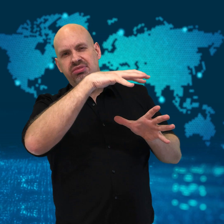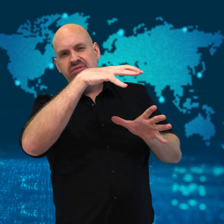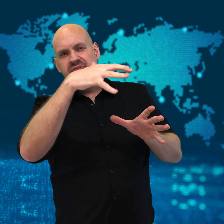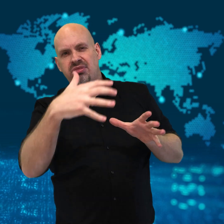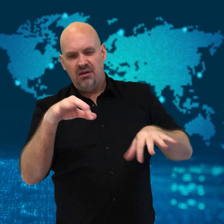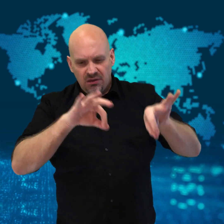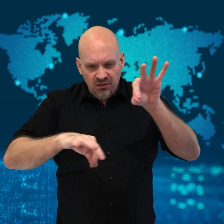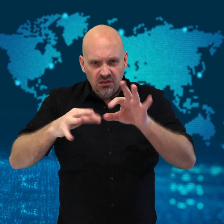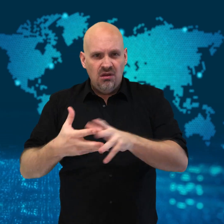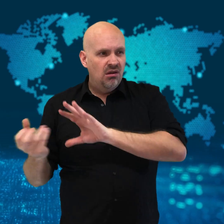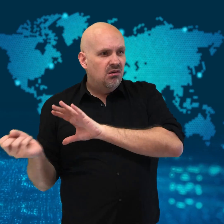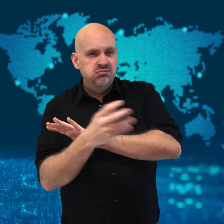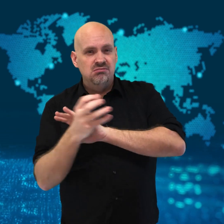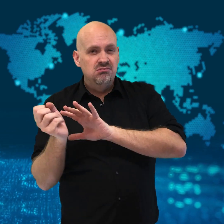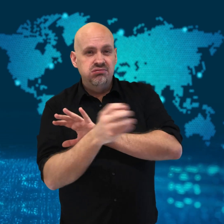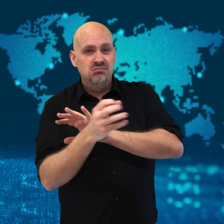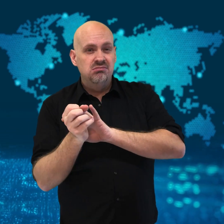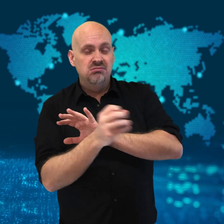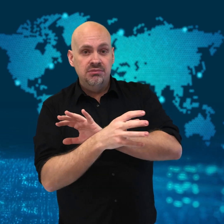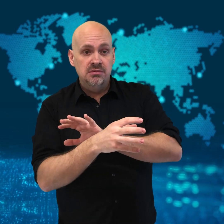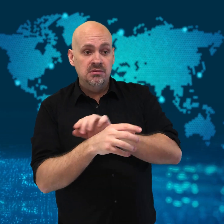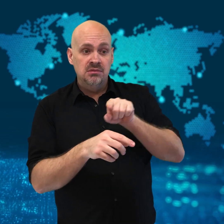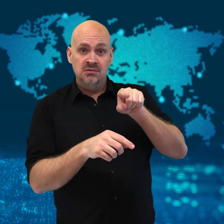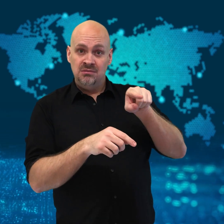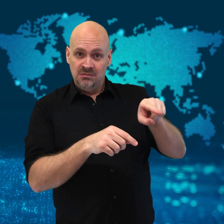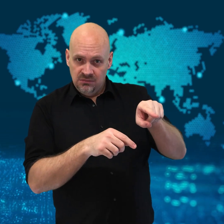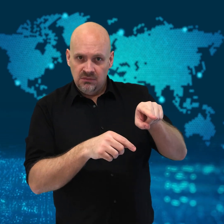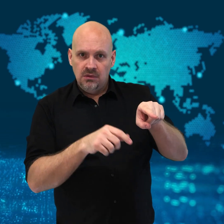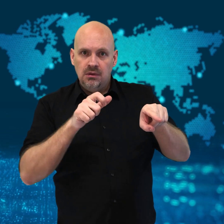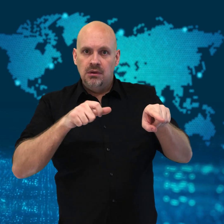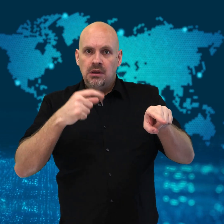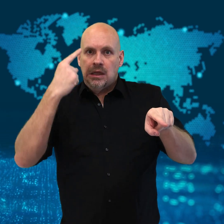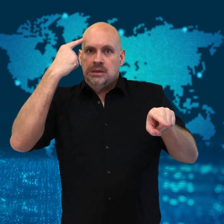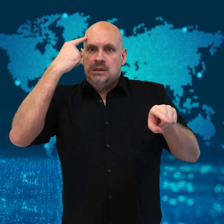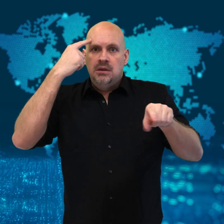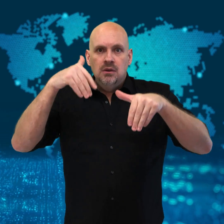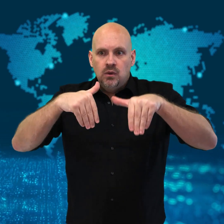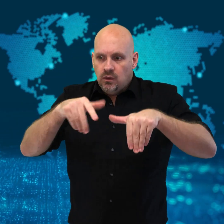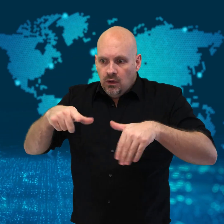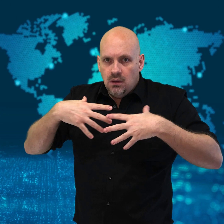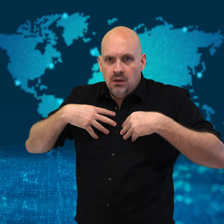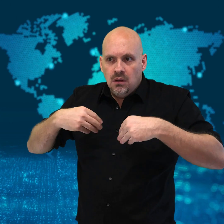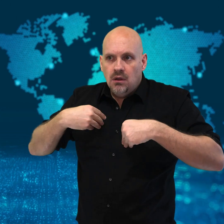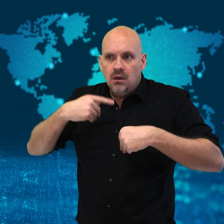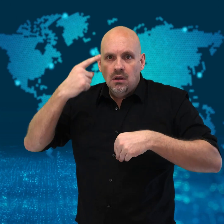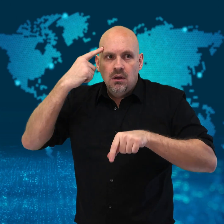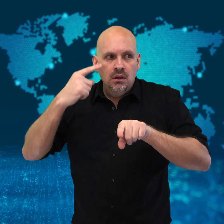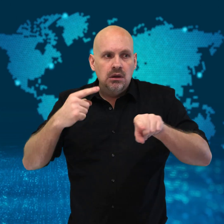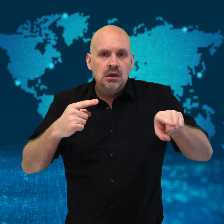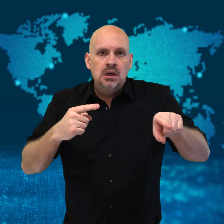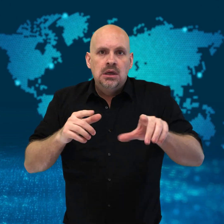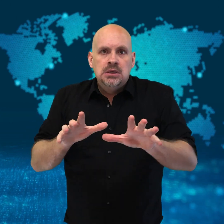so people were concerned when they saw the blue dogs.